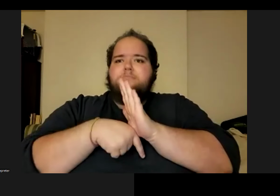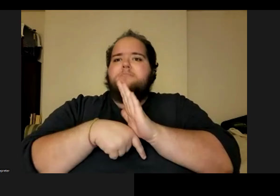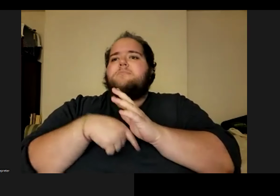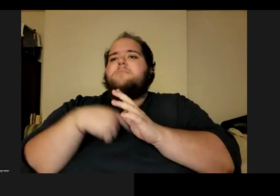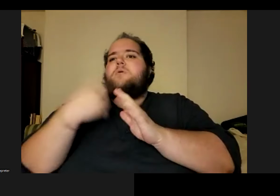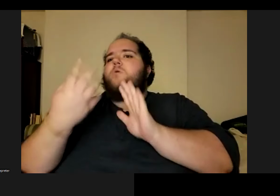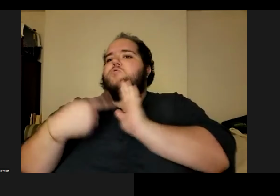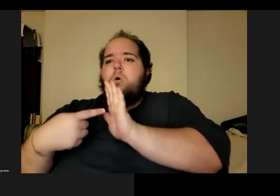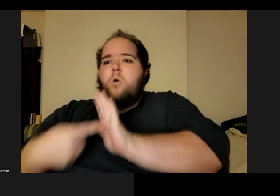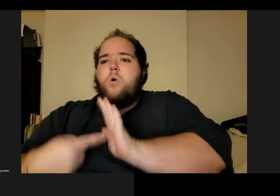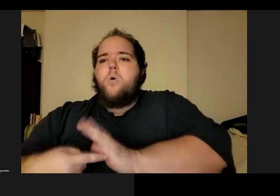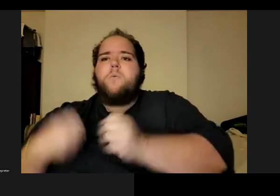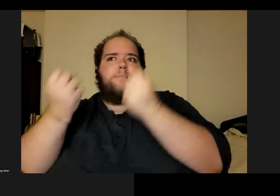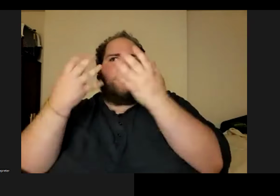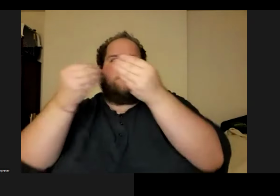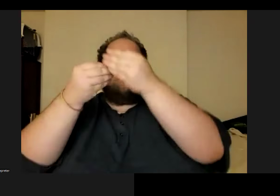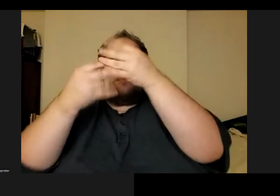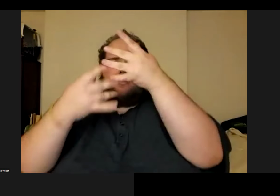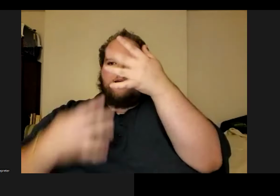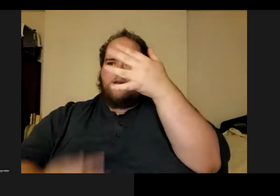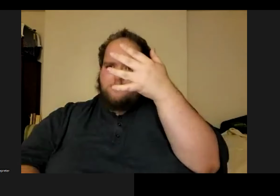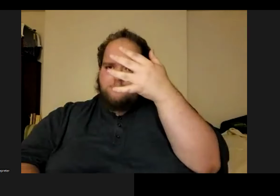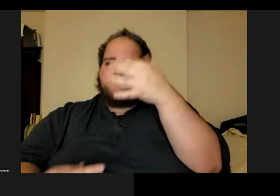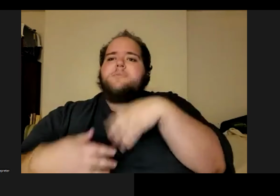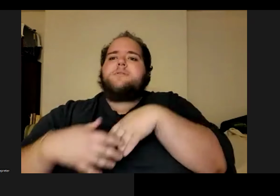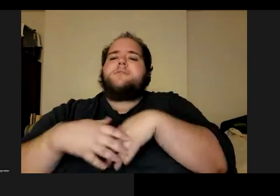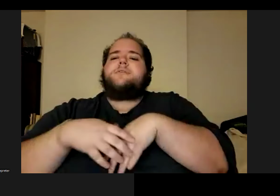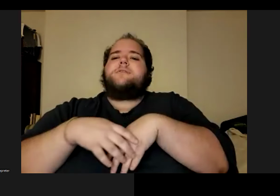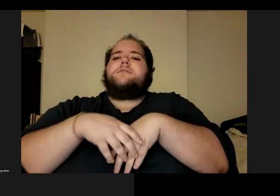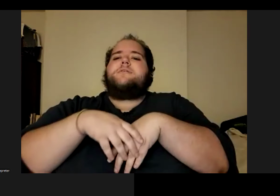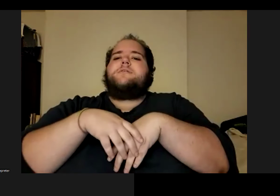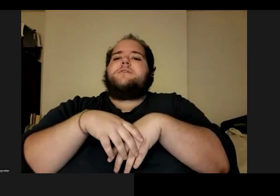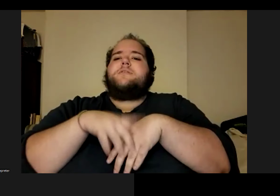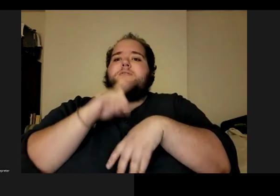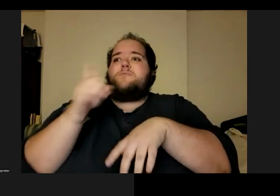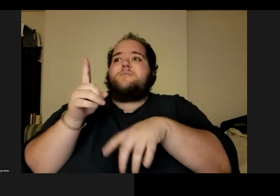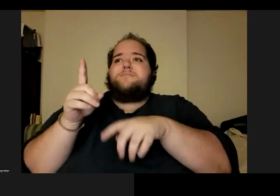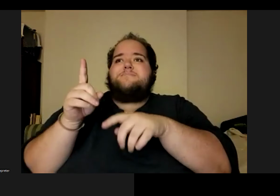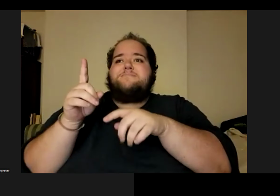you'll have just a really long CV. It adds up very quickly.